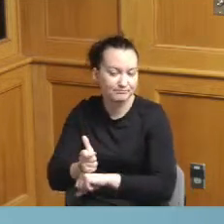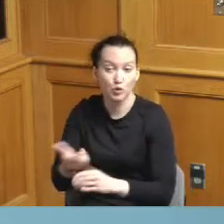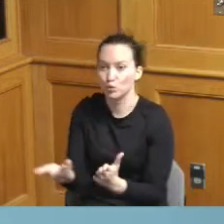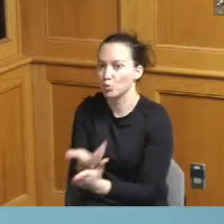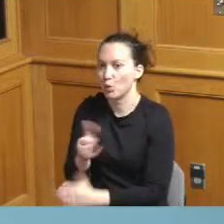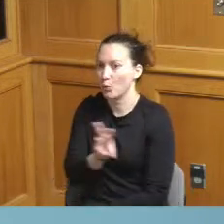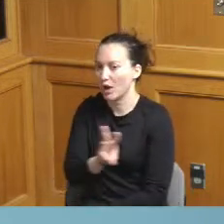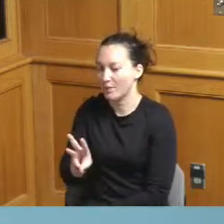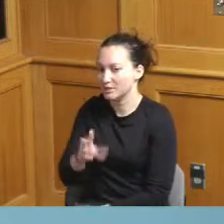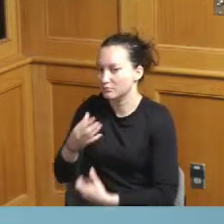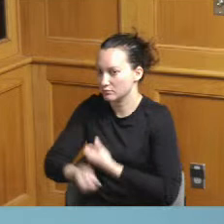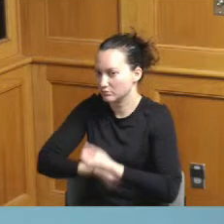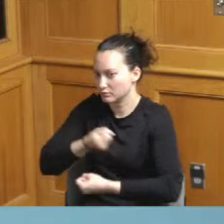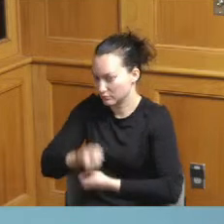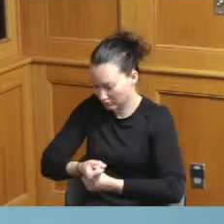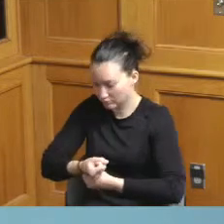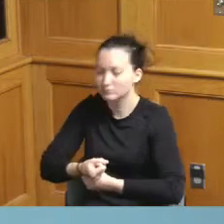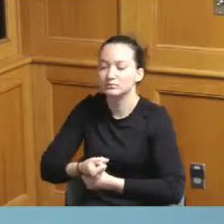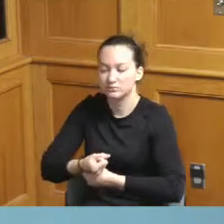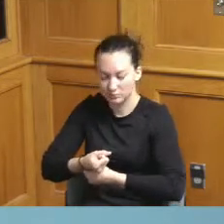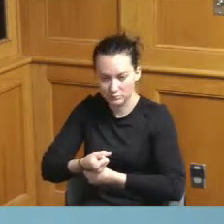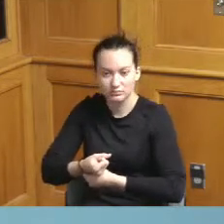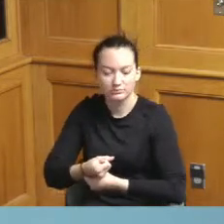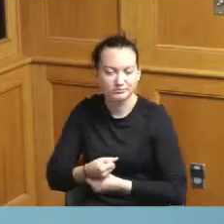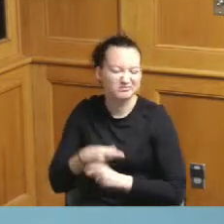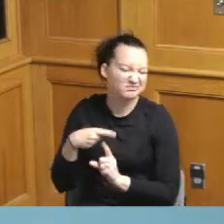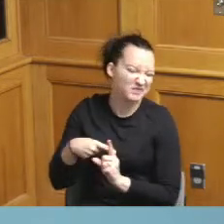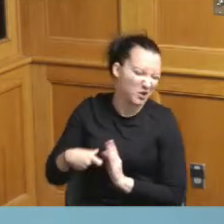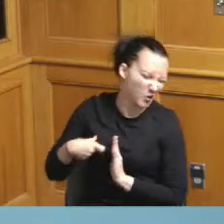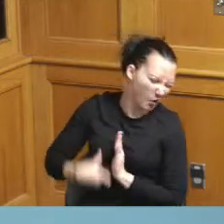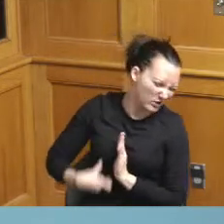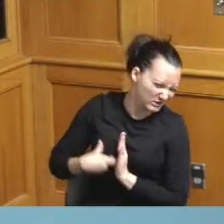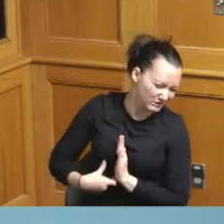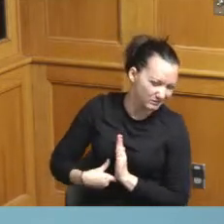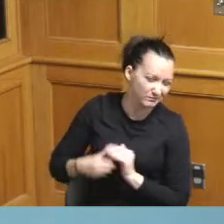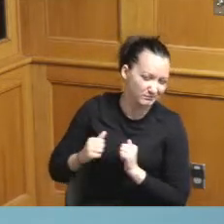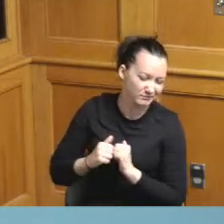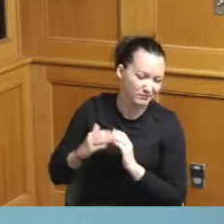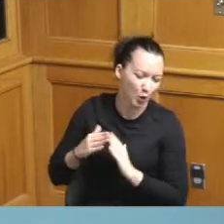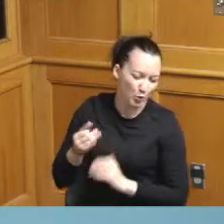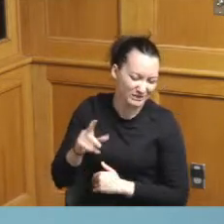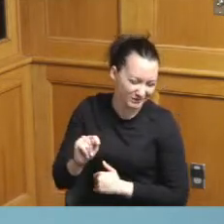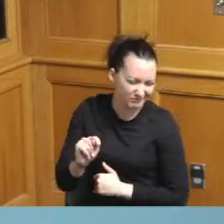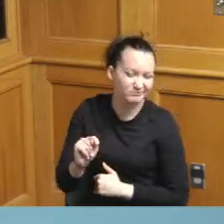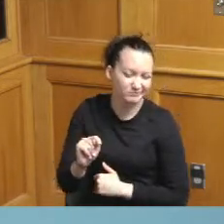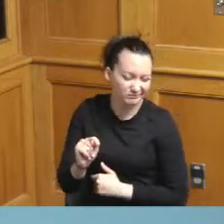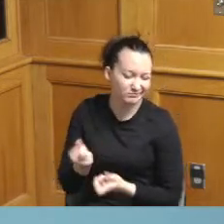new website this year and there is an additional cost for hosting and support of that website and